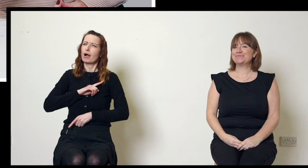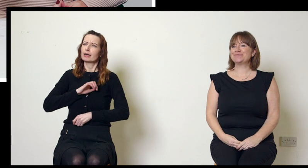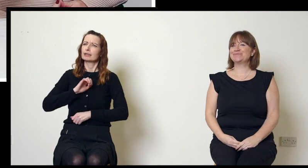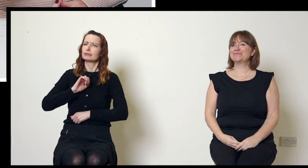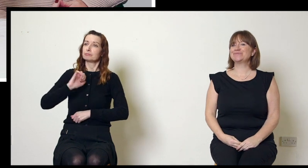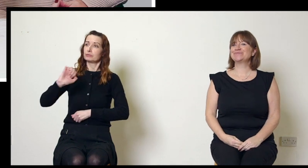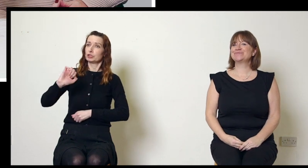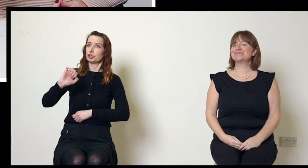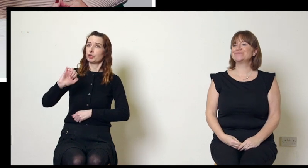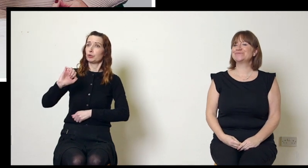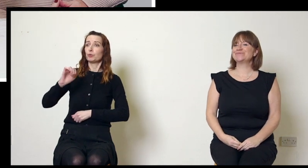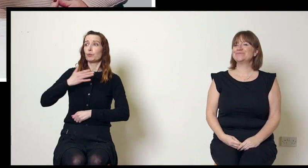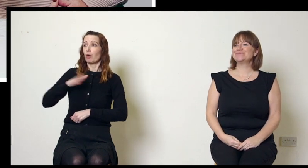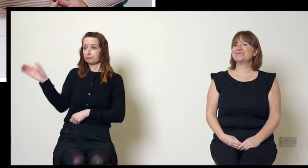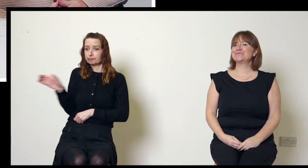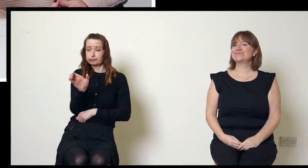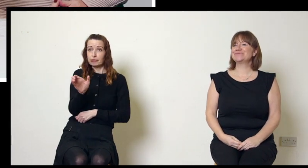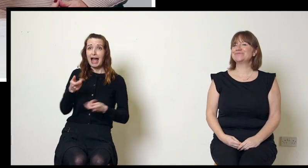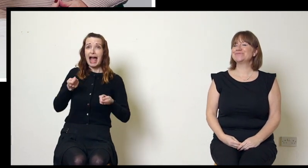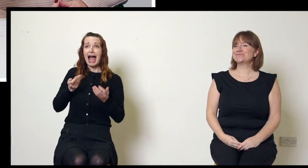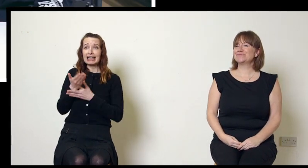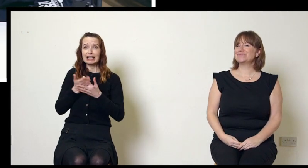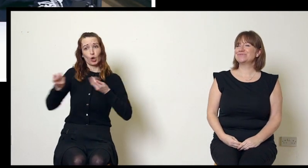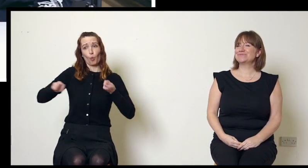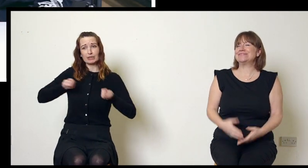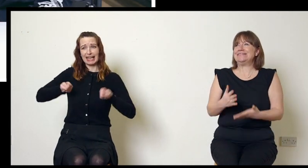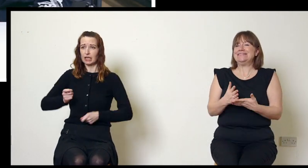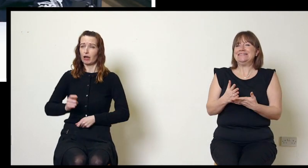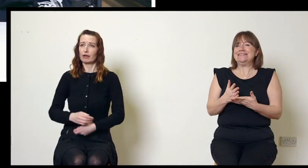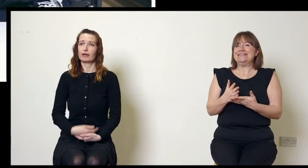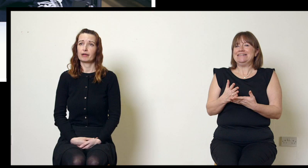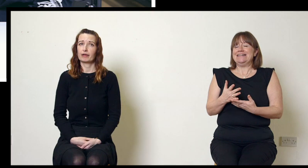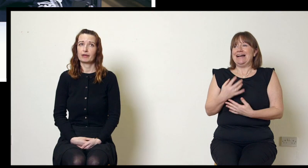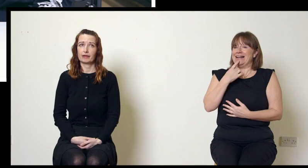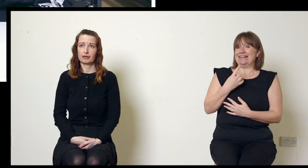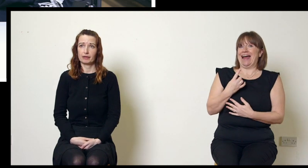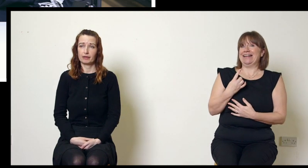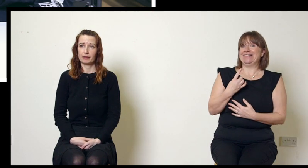coordinator in in the first place, do you think? I mean, as I think I as I said, we aren’t